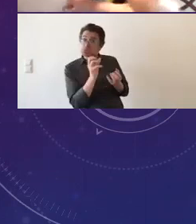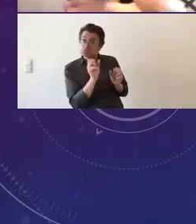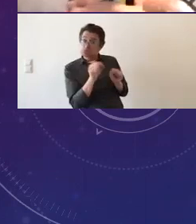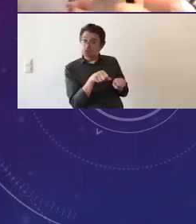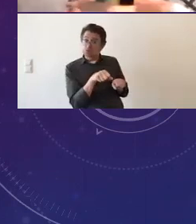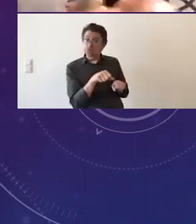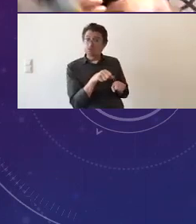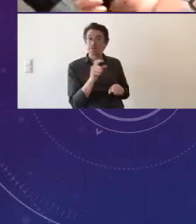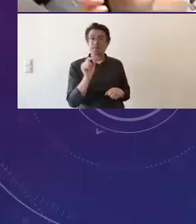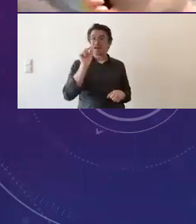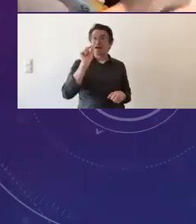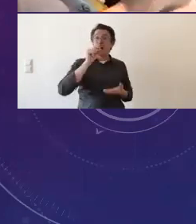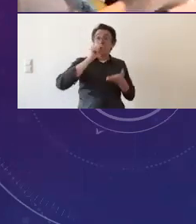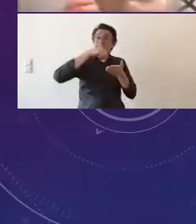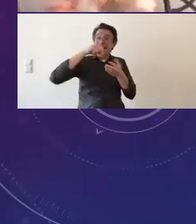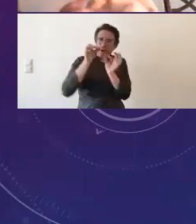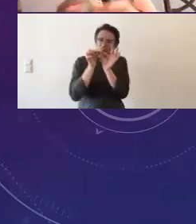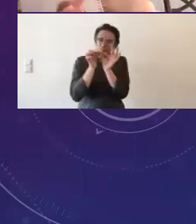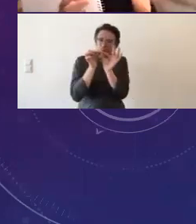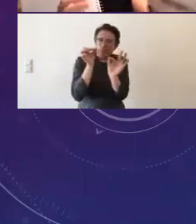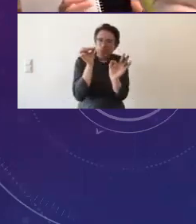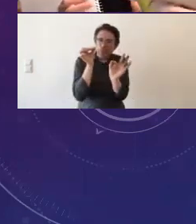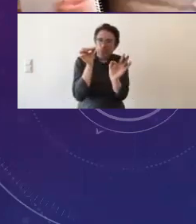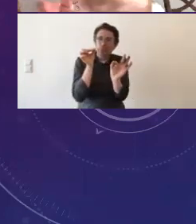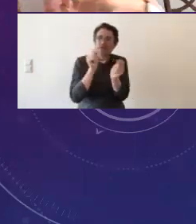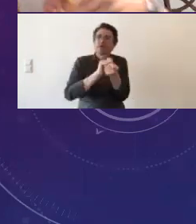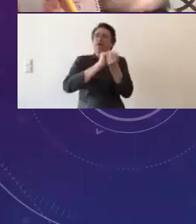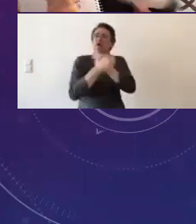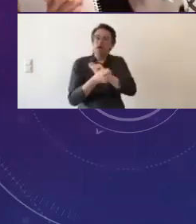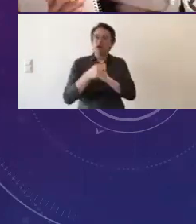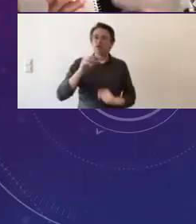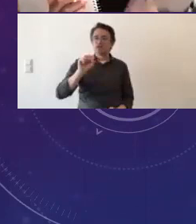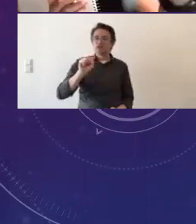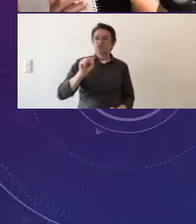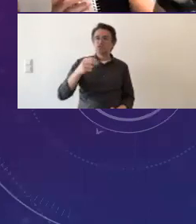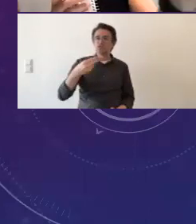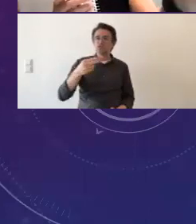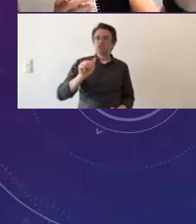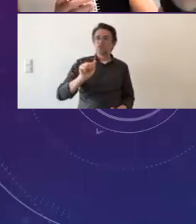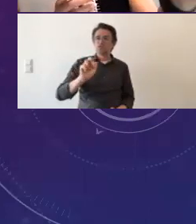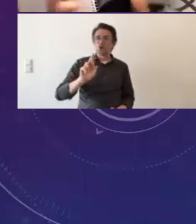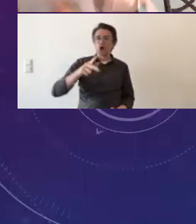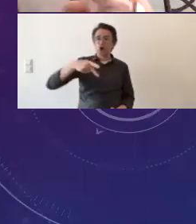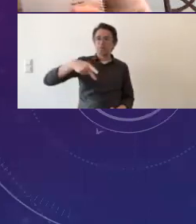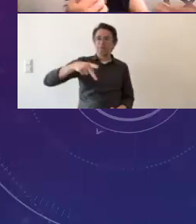markers so this one is extremely thick and this one's a bit thicker so then